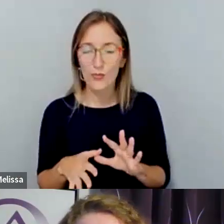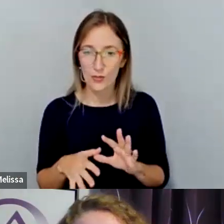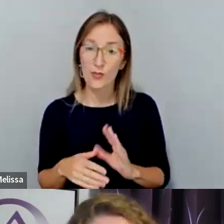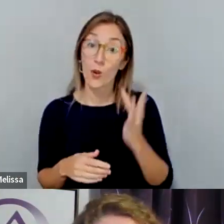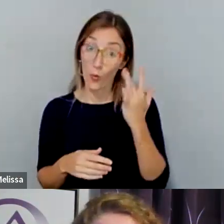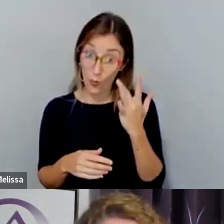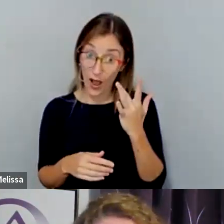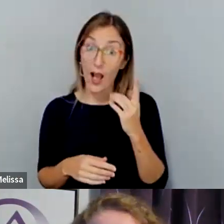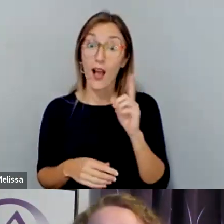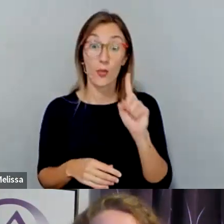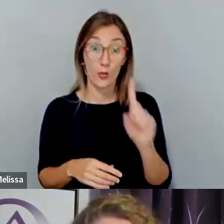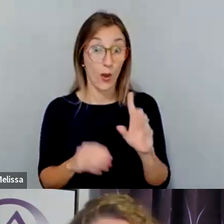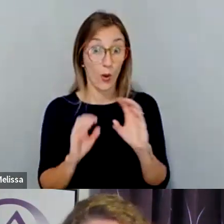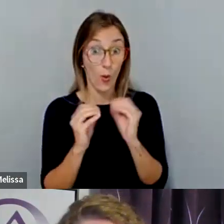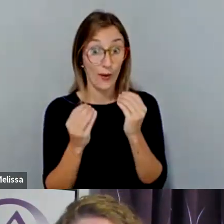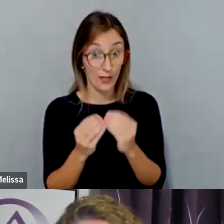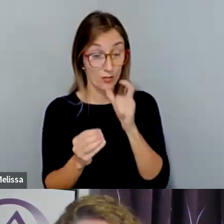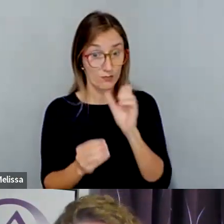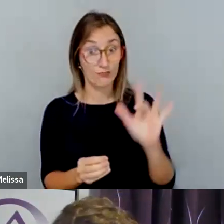certified interpreter. The legal requirement is a qualified interpreter.